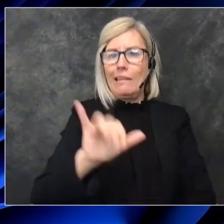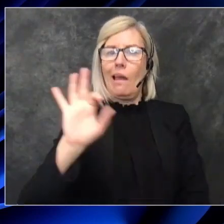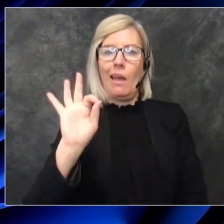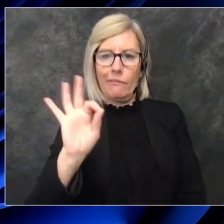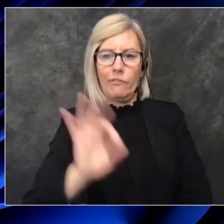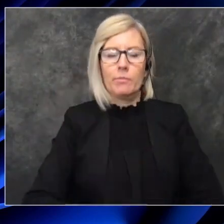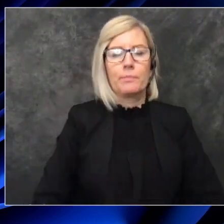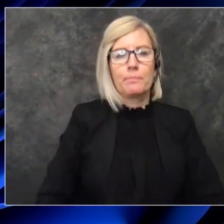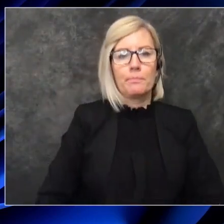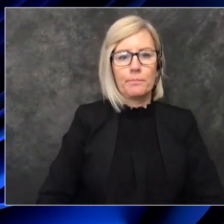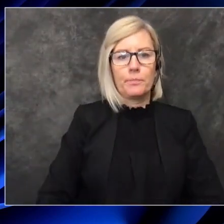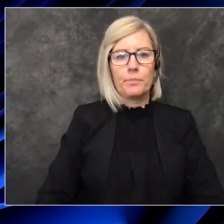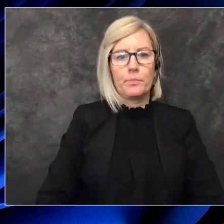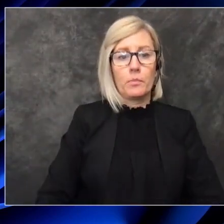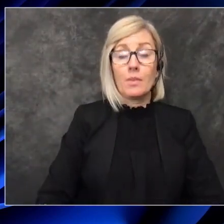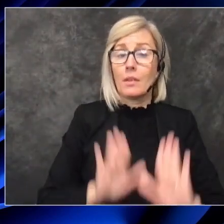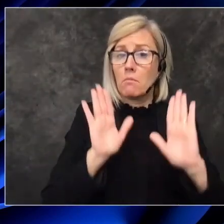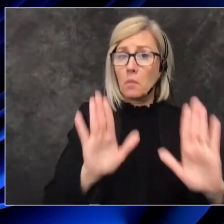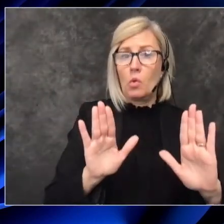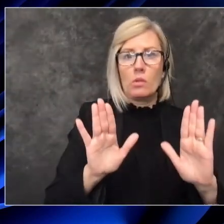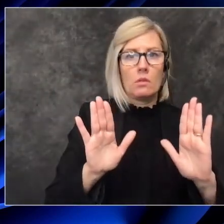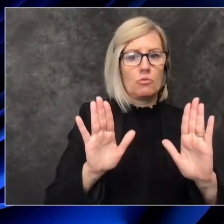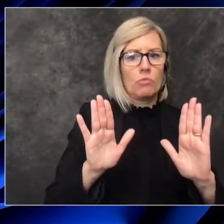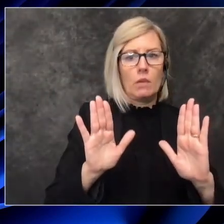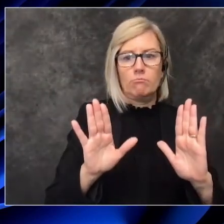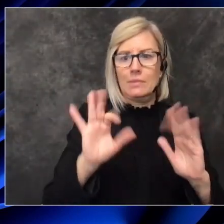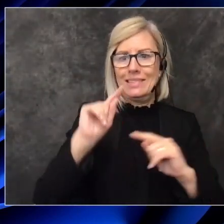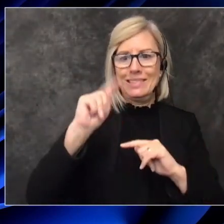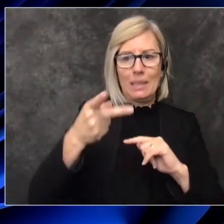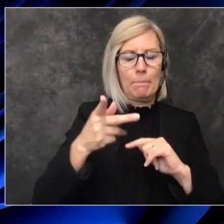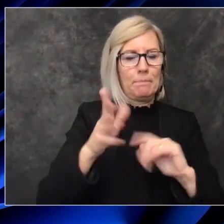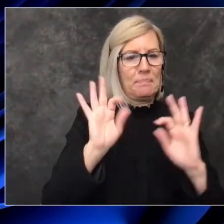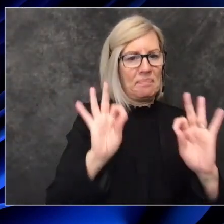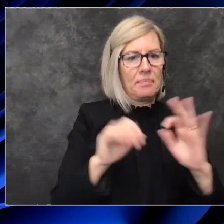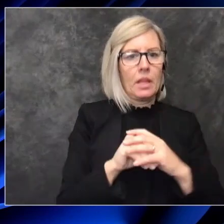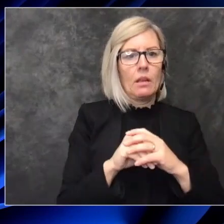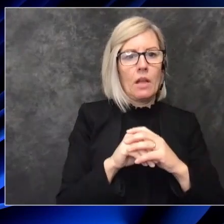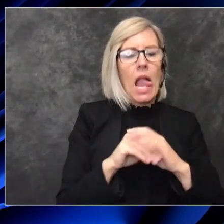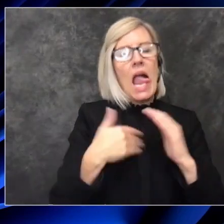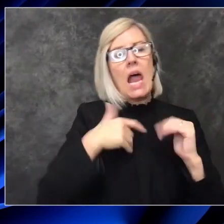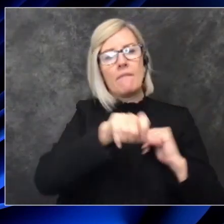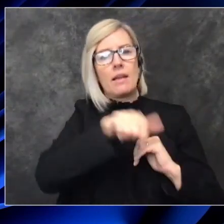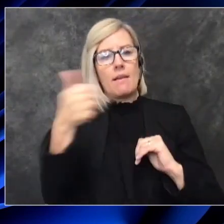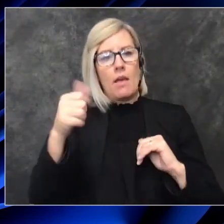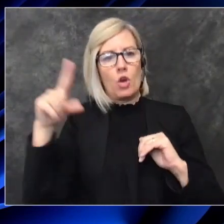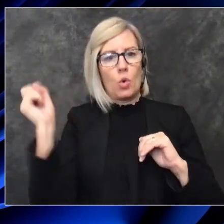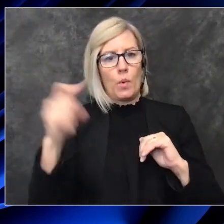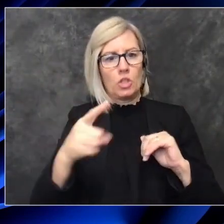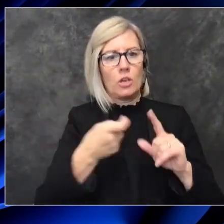Excellent, that's a great tip, Jeremy. I've got another question from Twitter, UM,